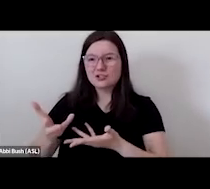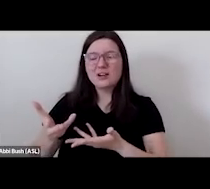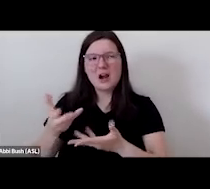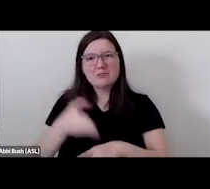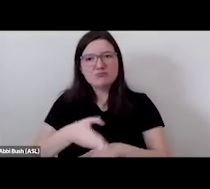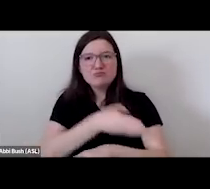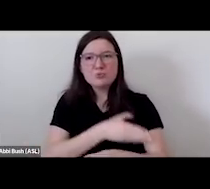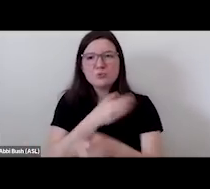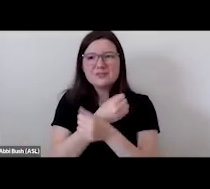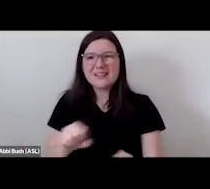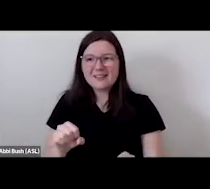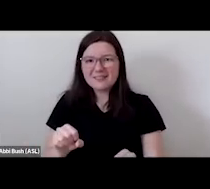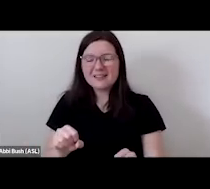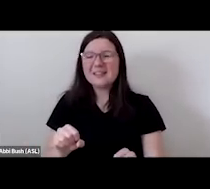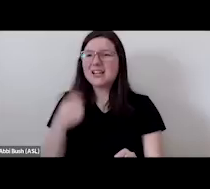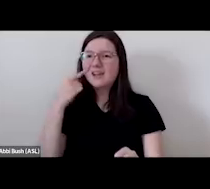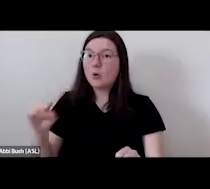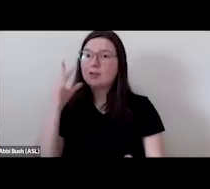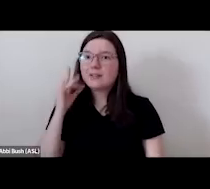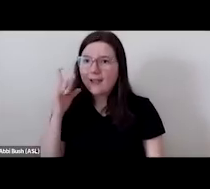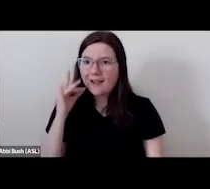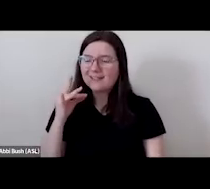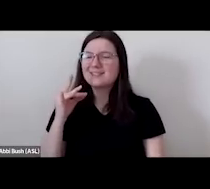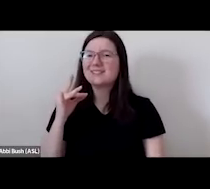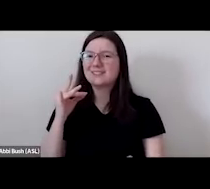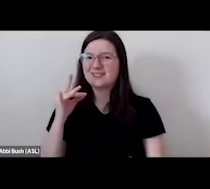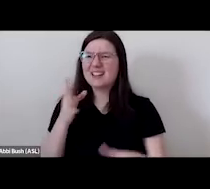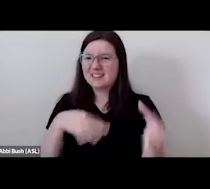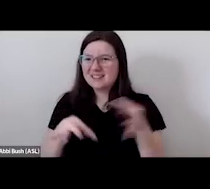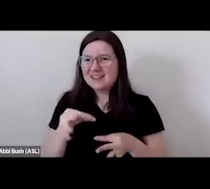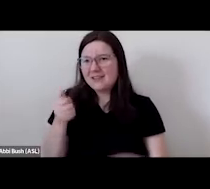for the cats than they were themselves. So even just having that little bit of advice